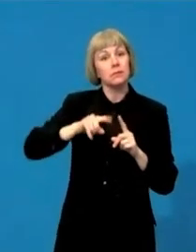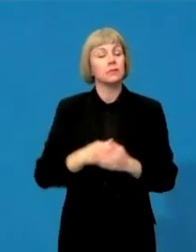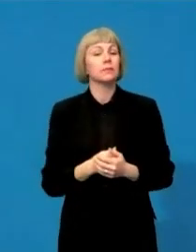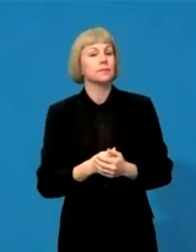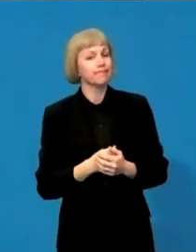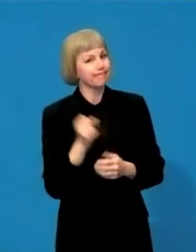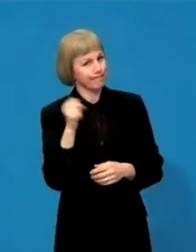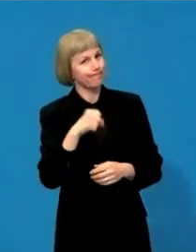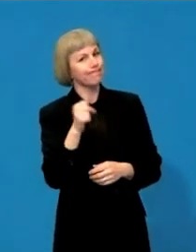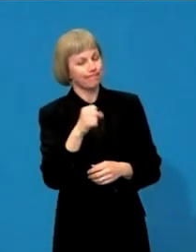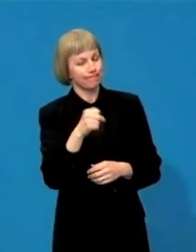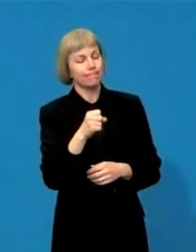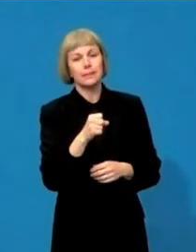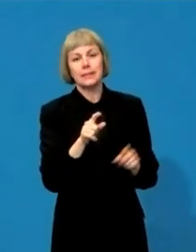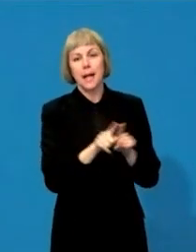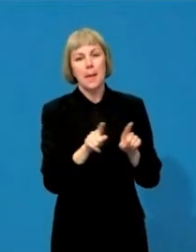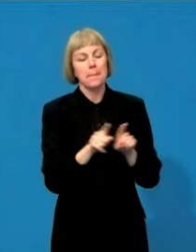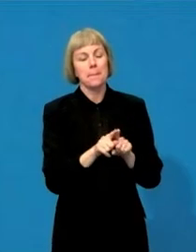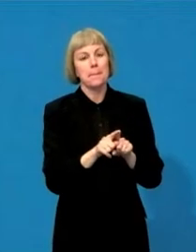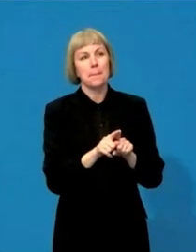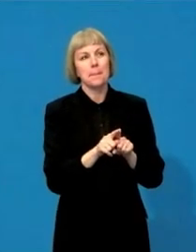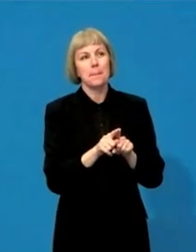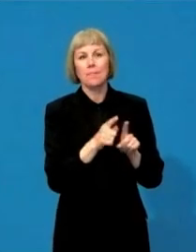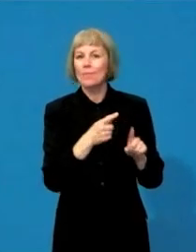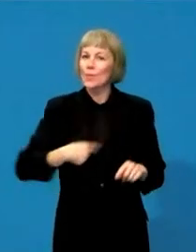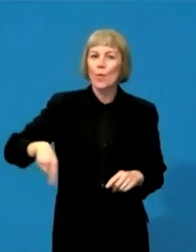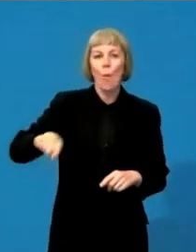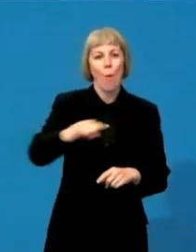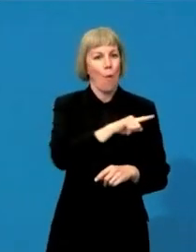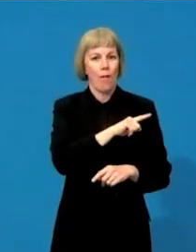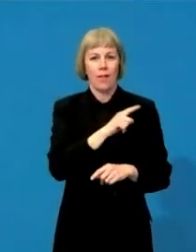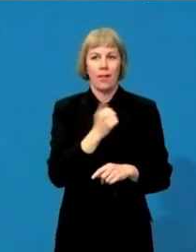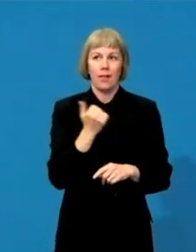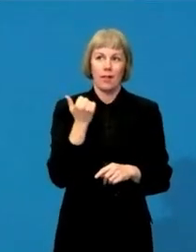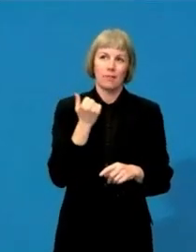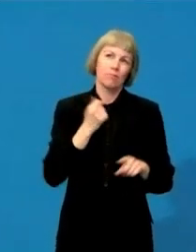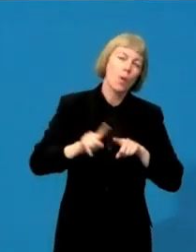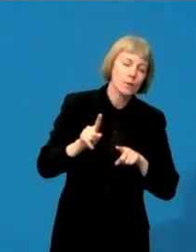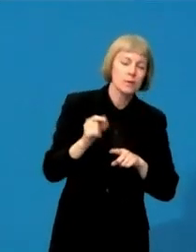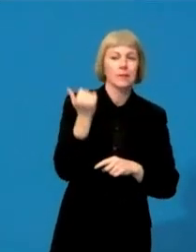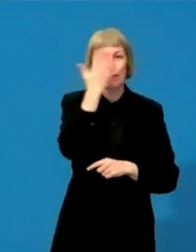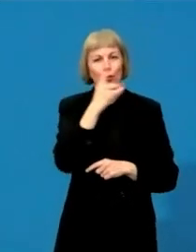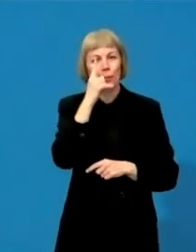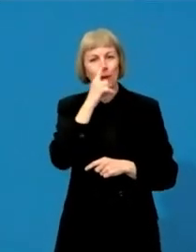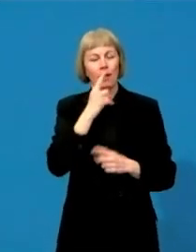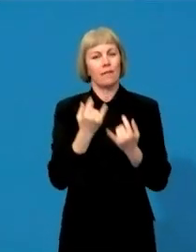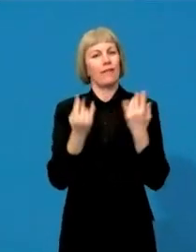Because all Indigenous people - well, most Indigenous people I know are visual people.